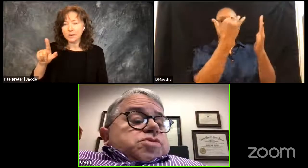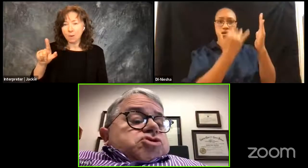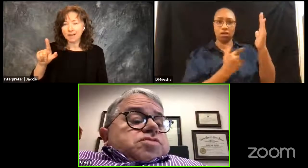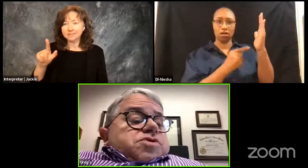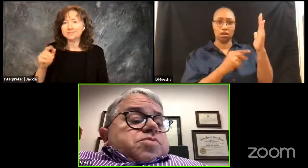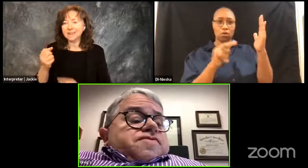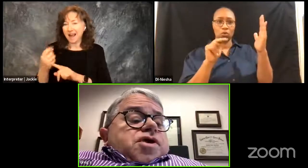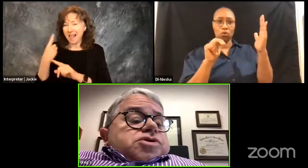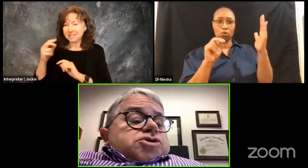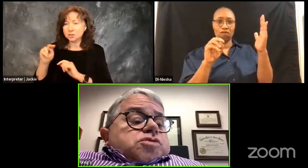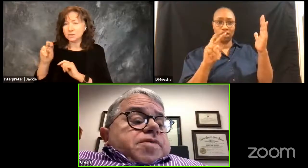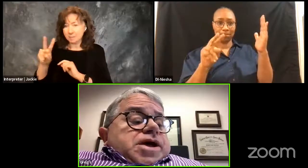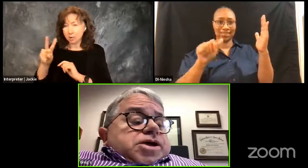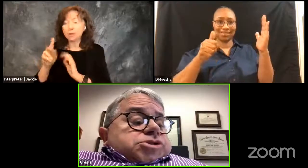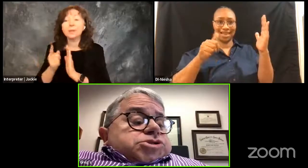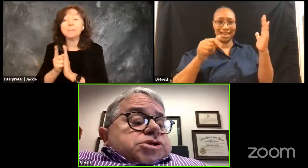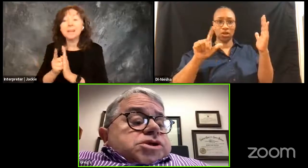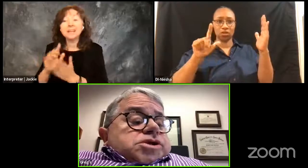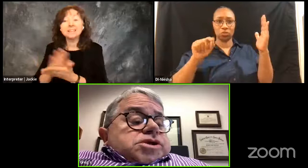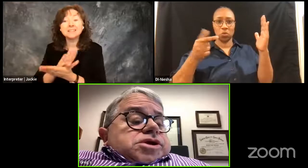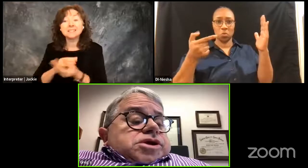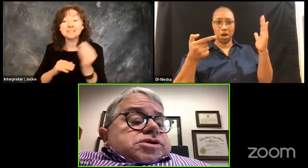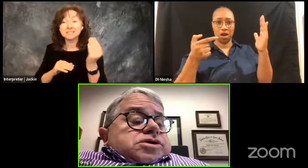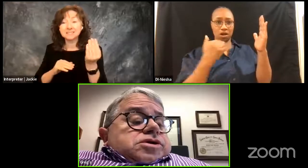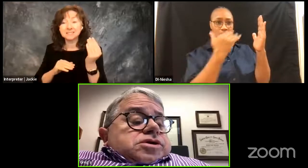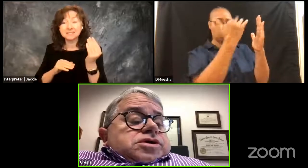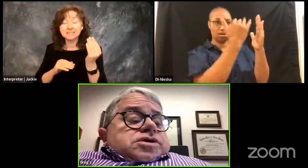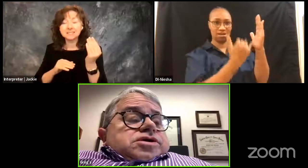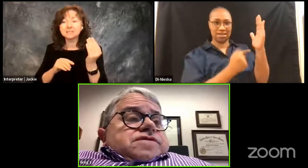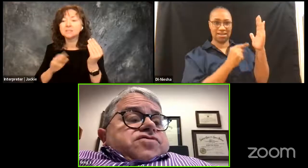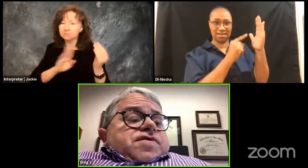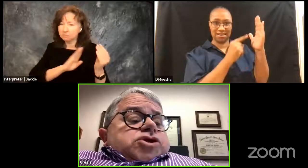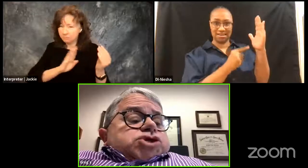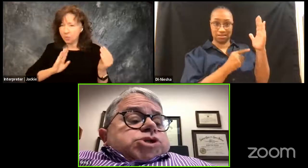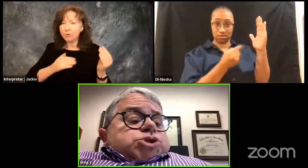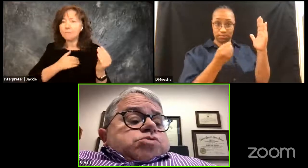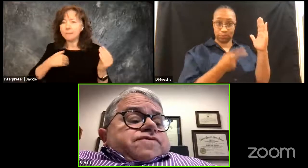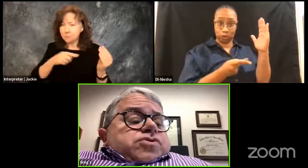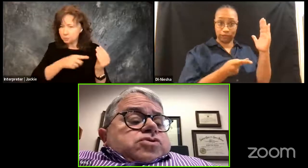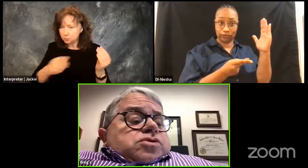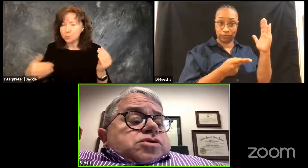Those minutes have been provided in your packets, and if you have had a chance to review, at